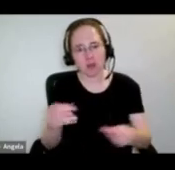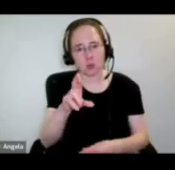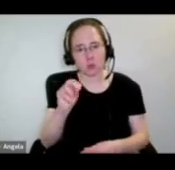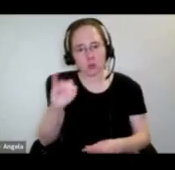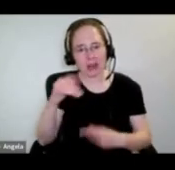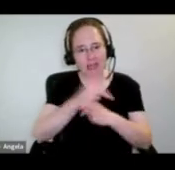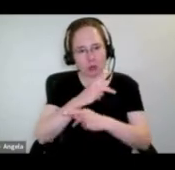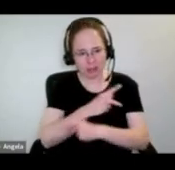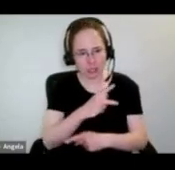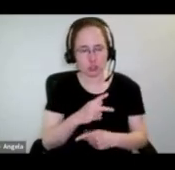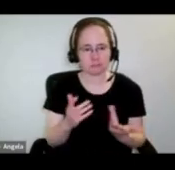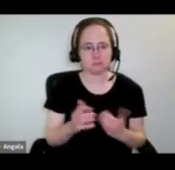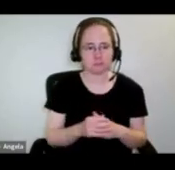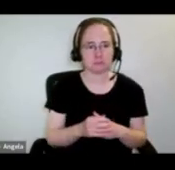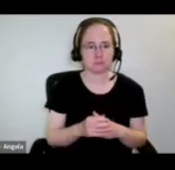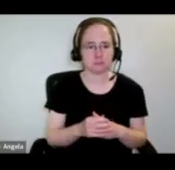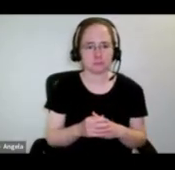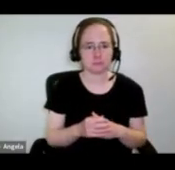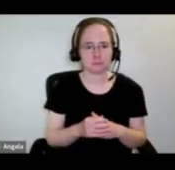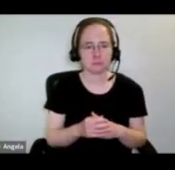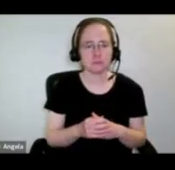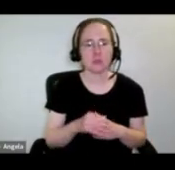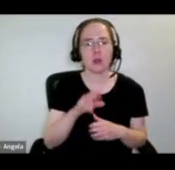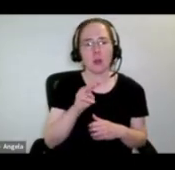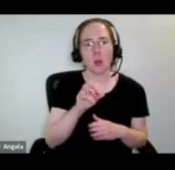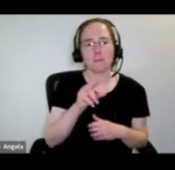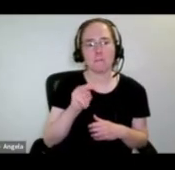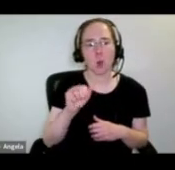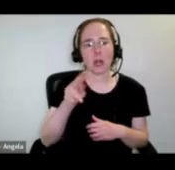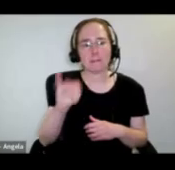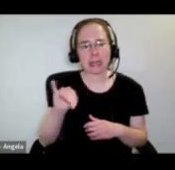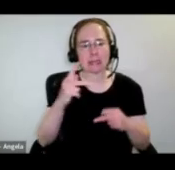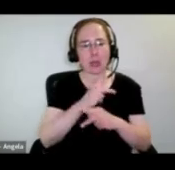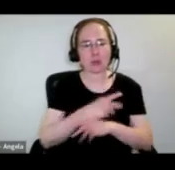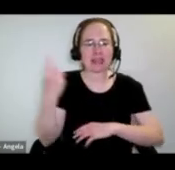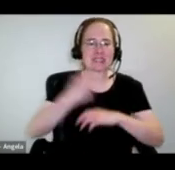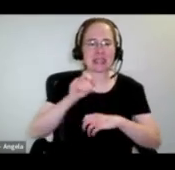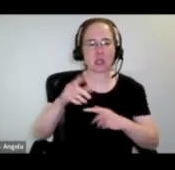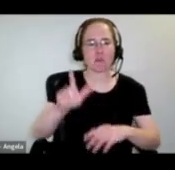David Watkins: And they provided a return on investment calculation, a way to calculate that.